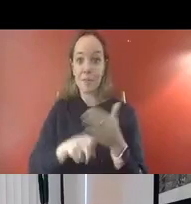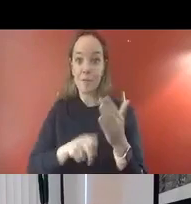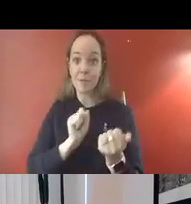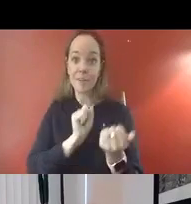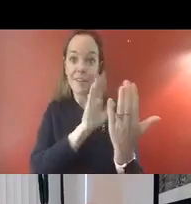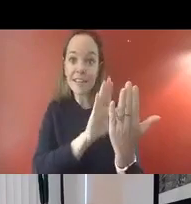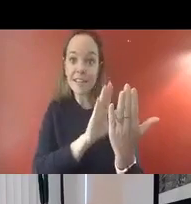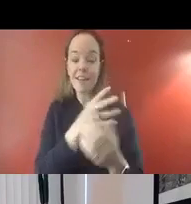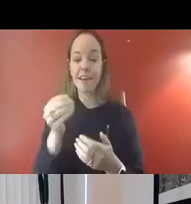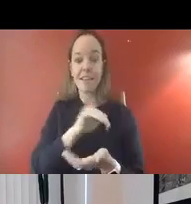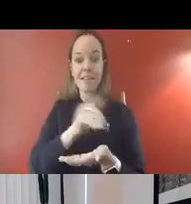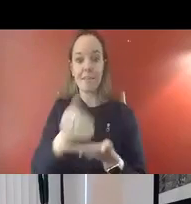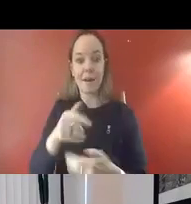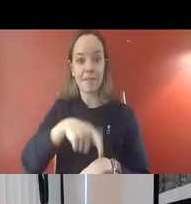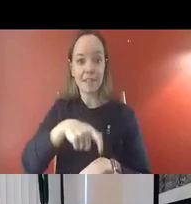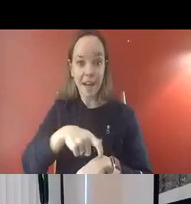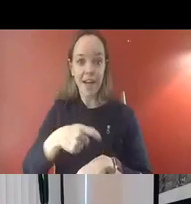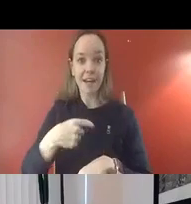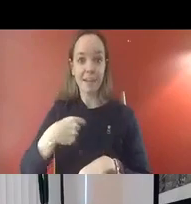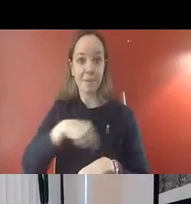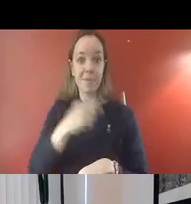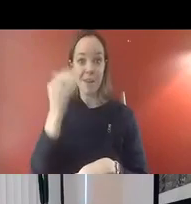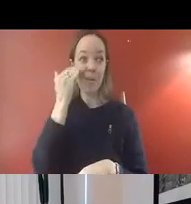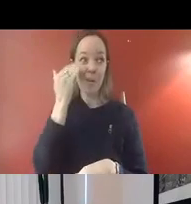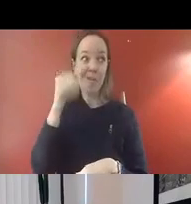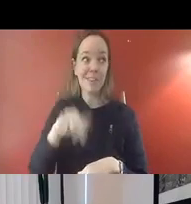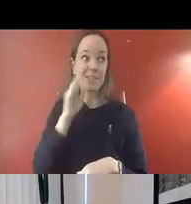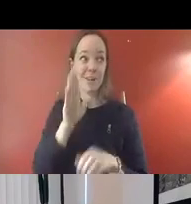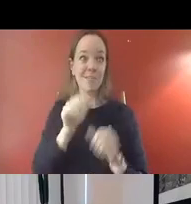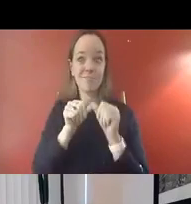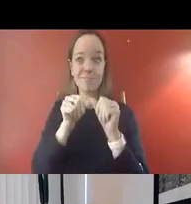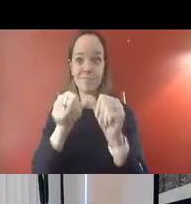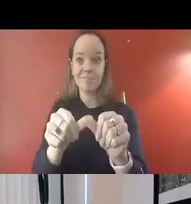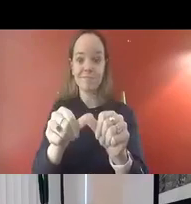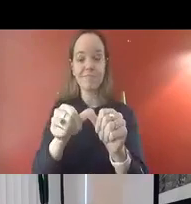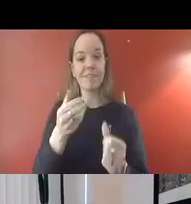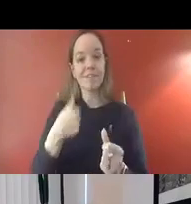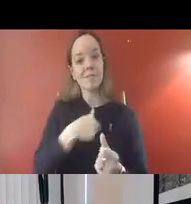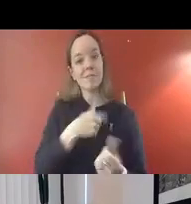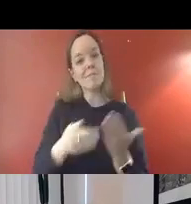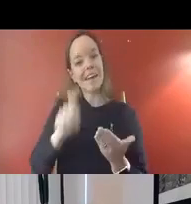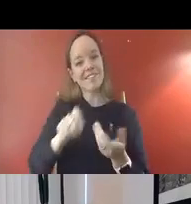we know are going to be tackling this all facing and the amount of time that issue, we really need to adjust our we know are going to be tackling this thinking and to think about running a issue, we really need to adjust our